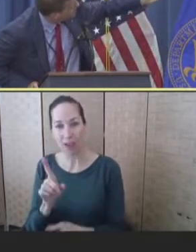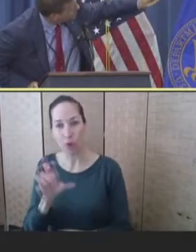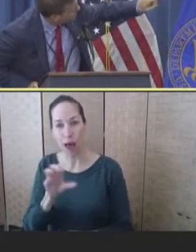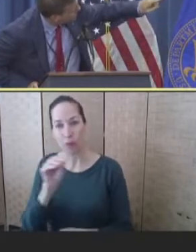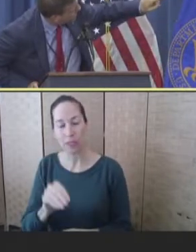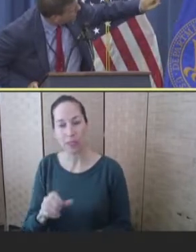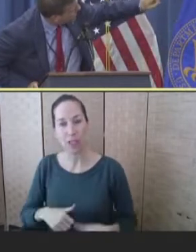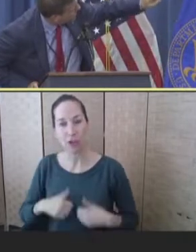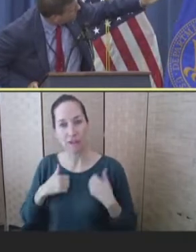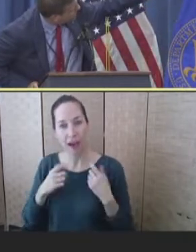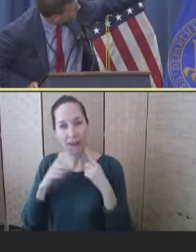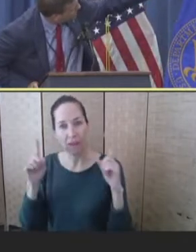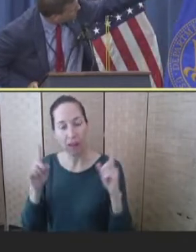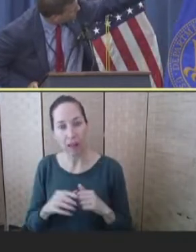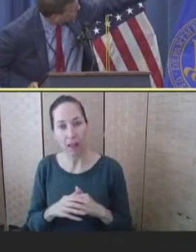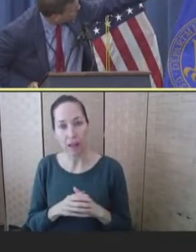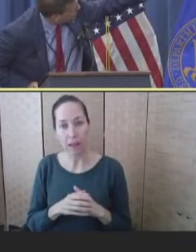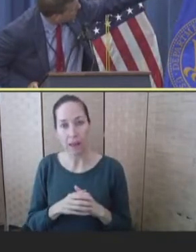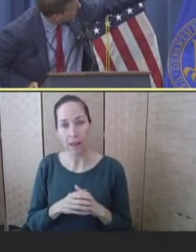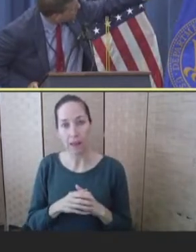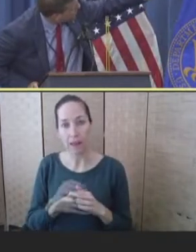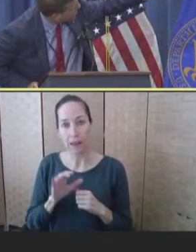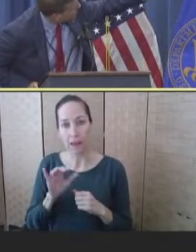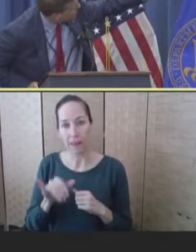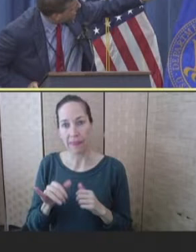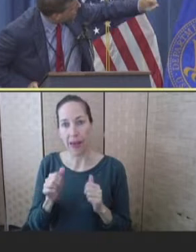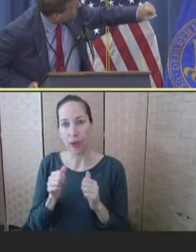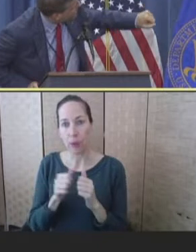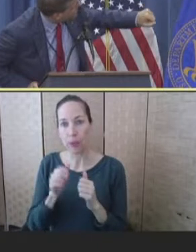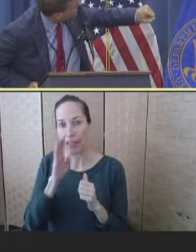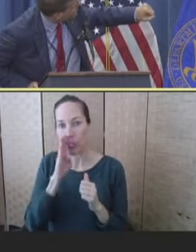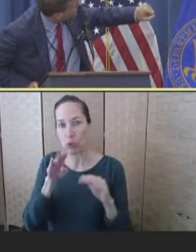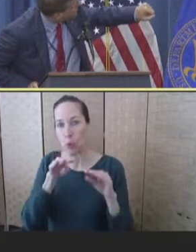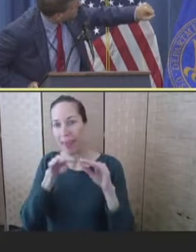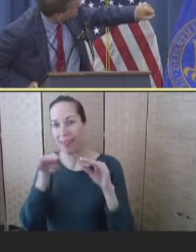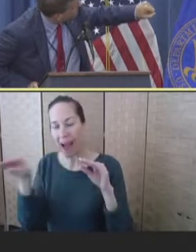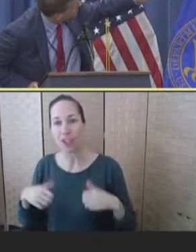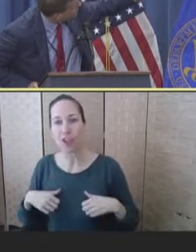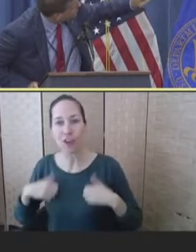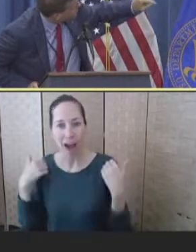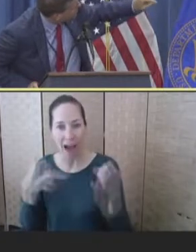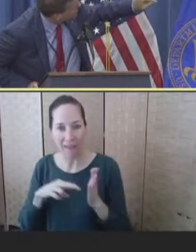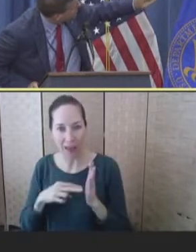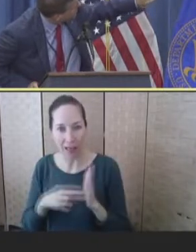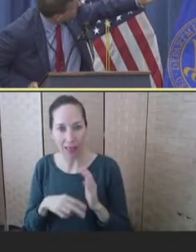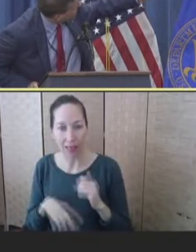Those are the ones with just the straight lines. Those are the survival. Whereas the mocks dropped off.